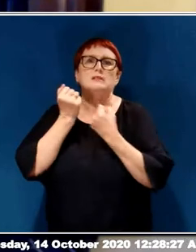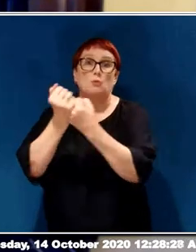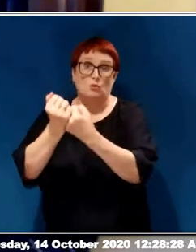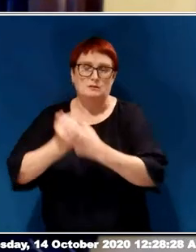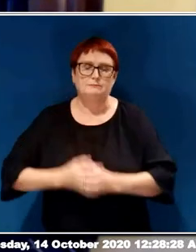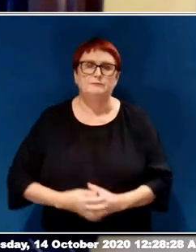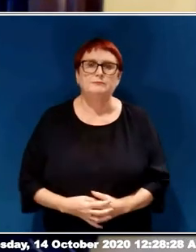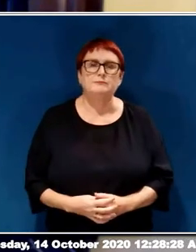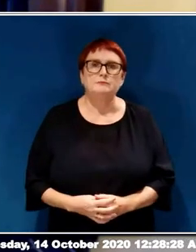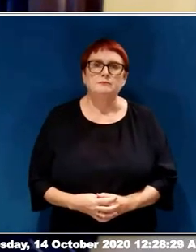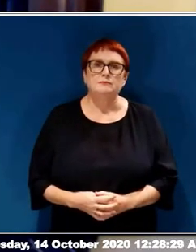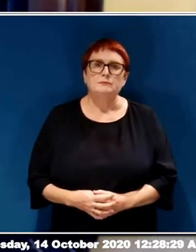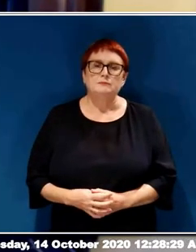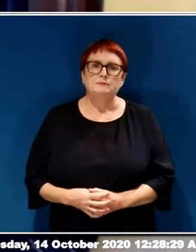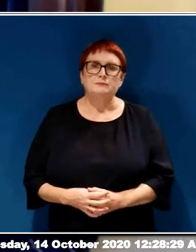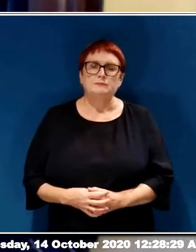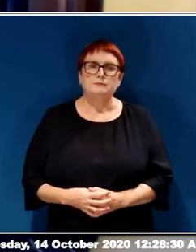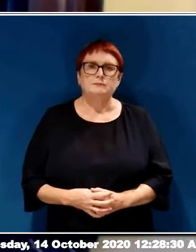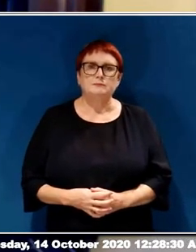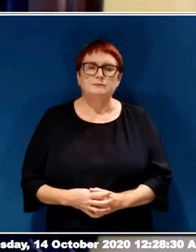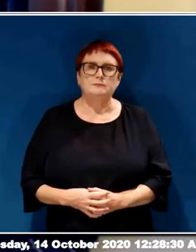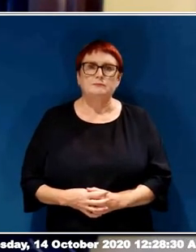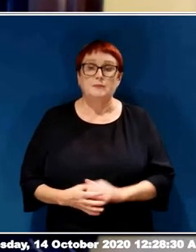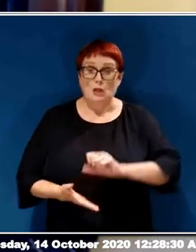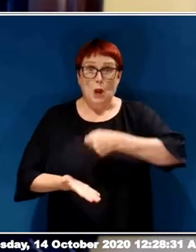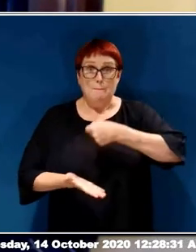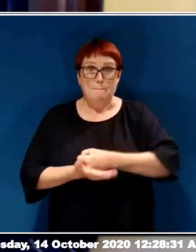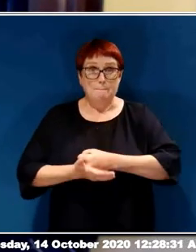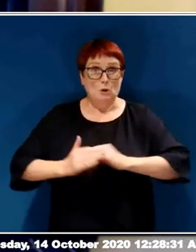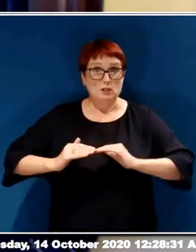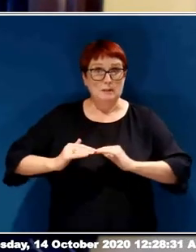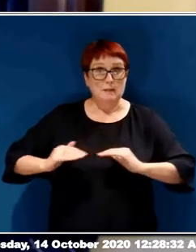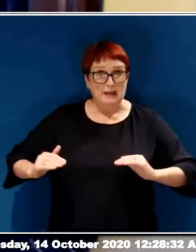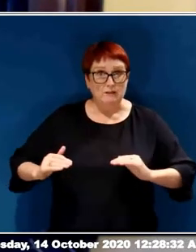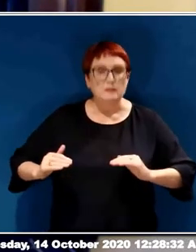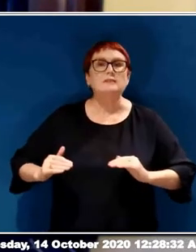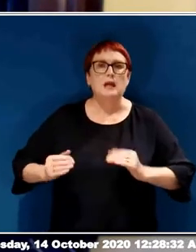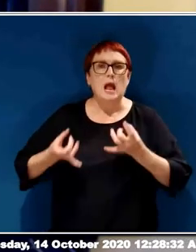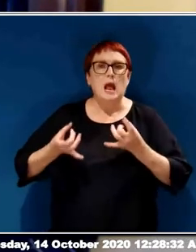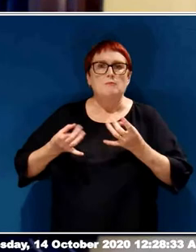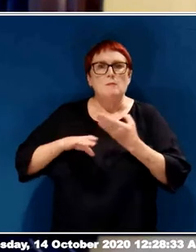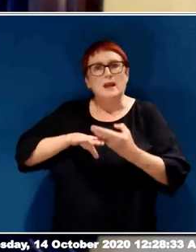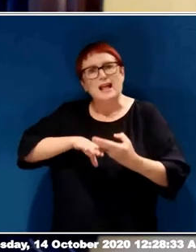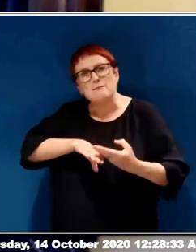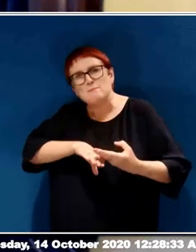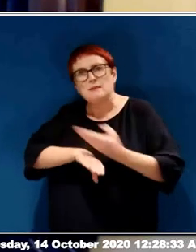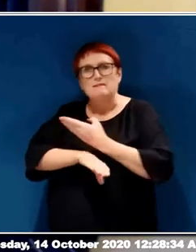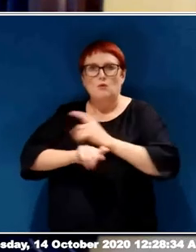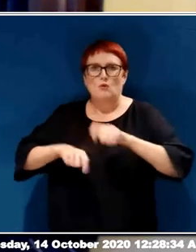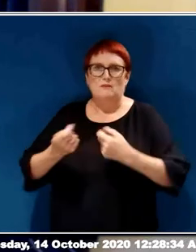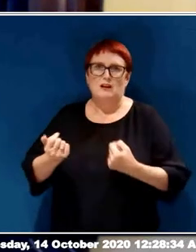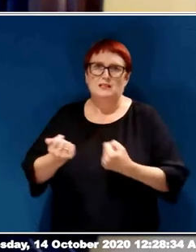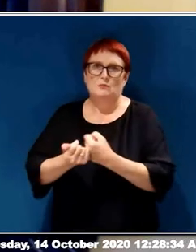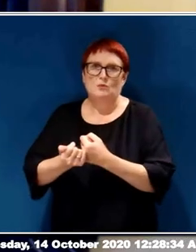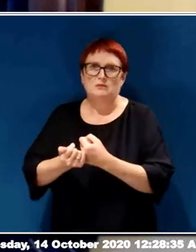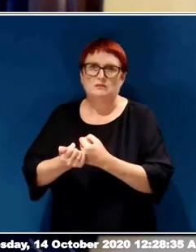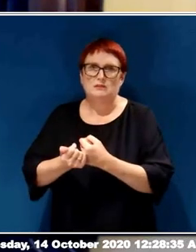of proactive and preventative high quality teaching. It's characterised by an